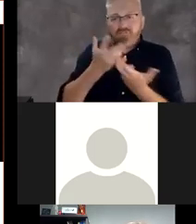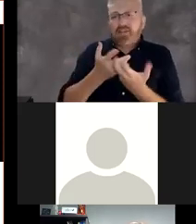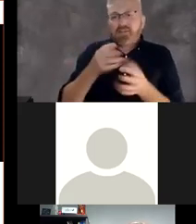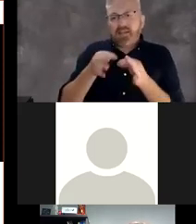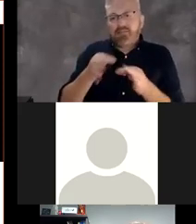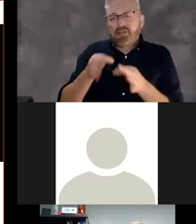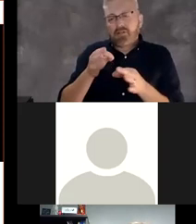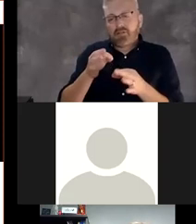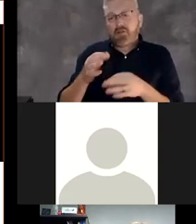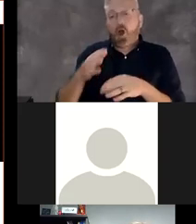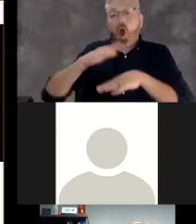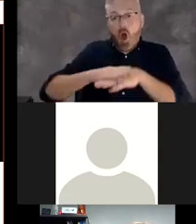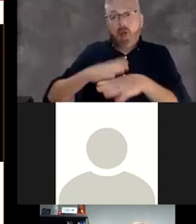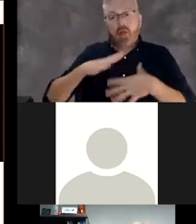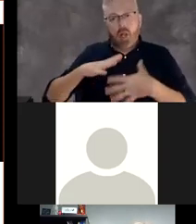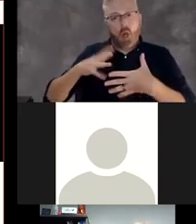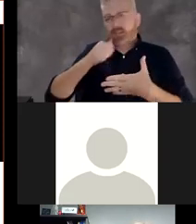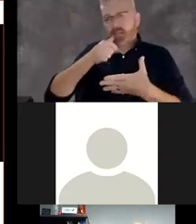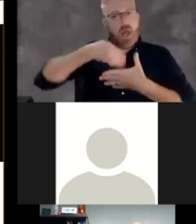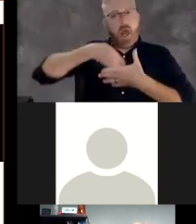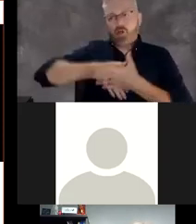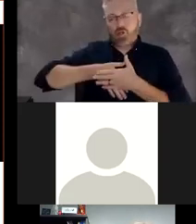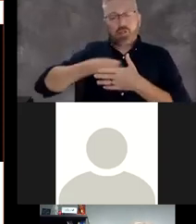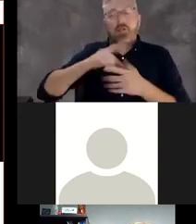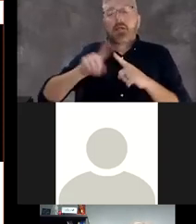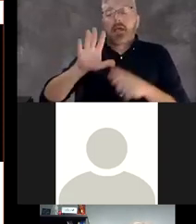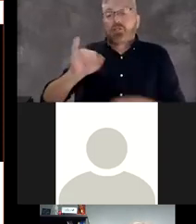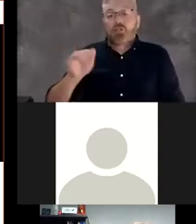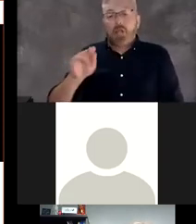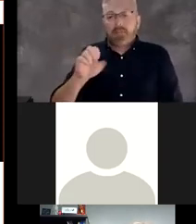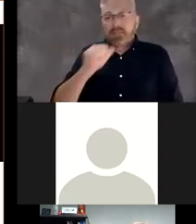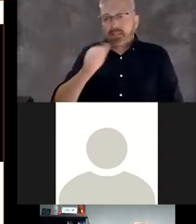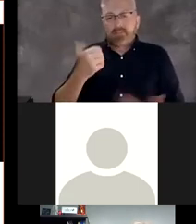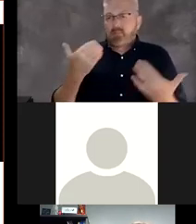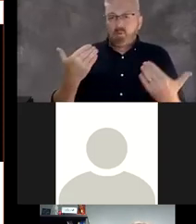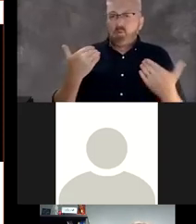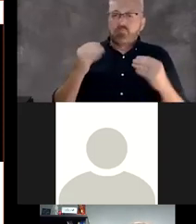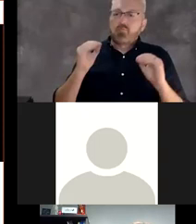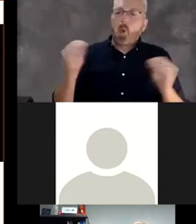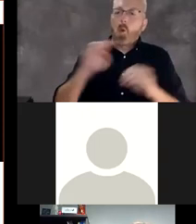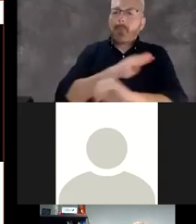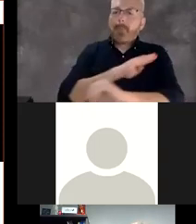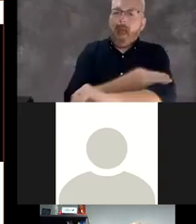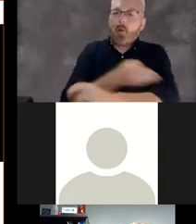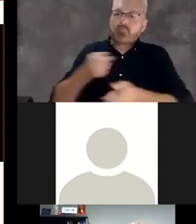CLOTHES. AND JAMIE IS NOT IN A POSITION OF POWER OVER ALEX, WHICH WOULD BE A REQUIRED ELEMENT FOR